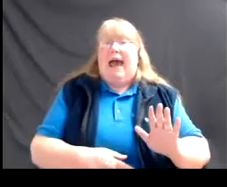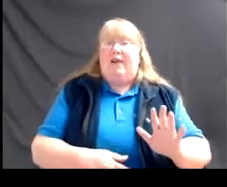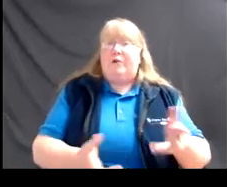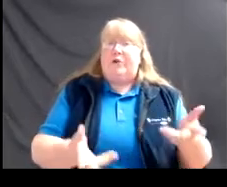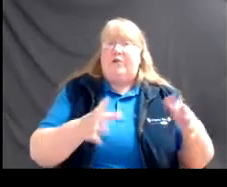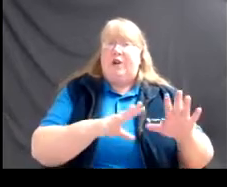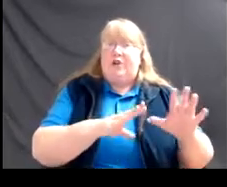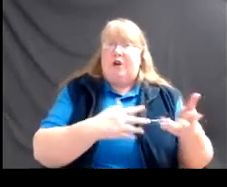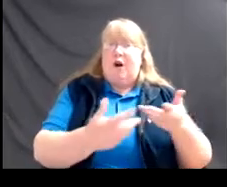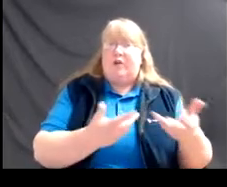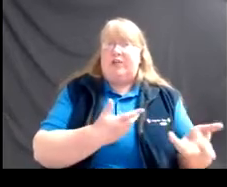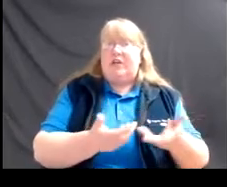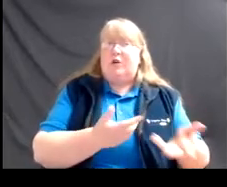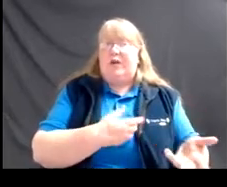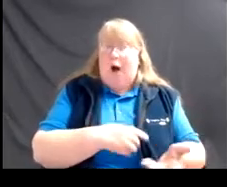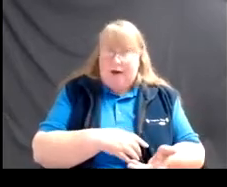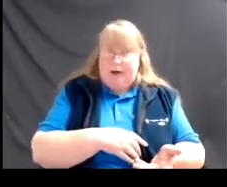After you finished your conversation with Otter,